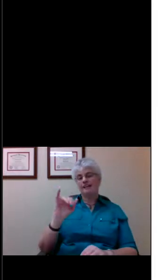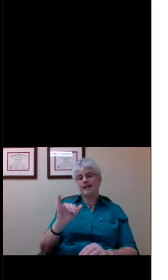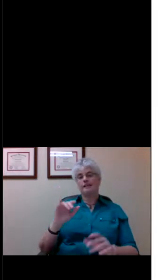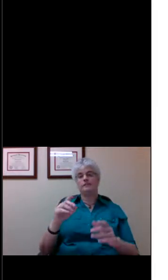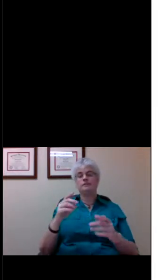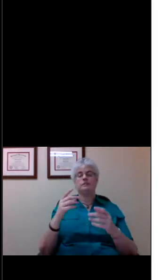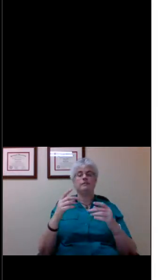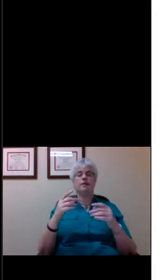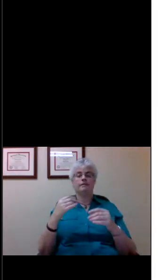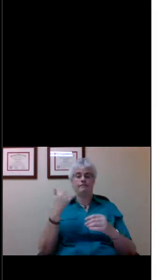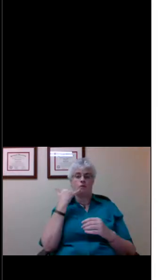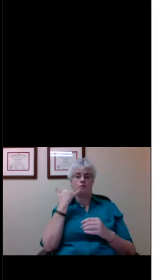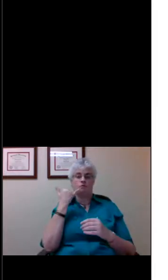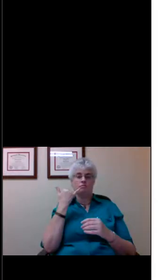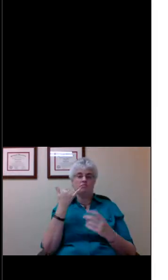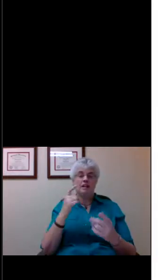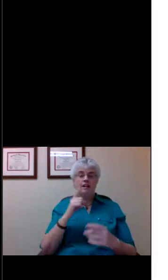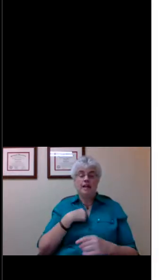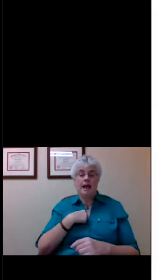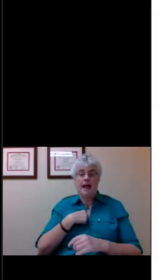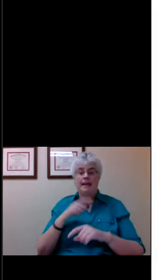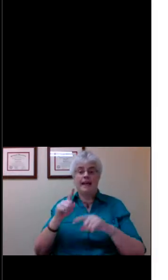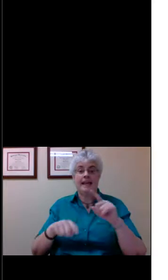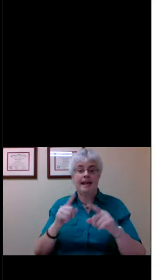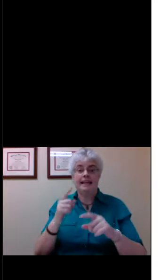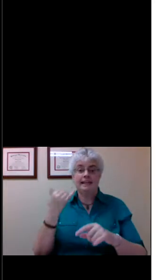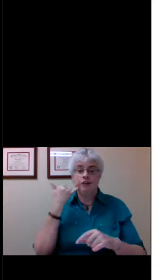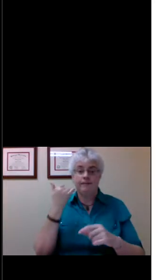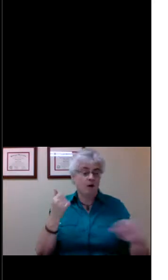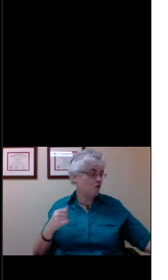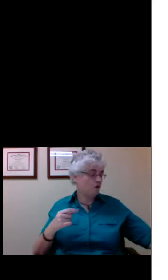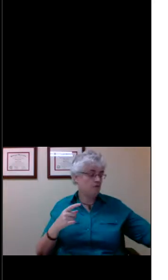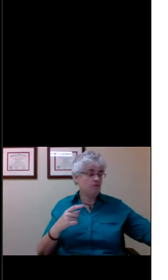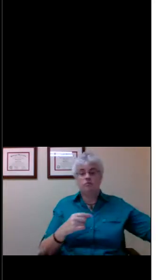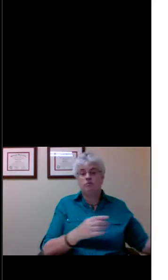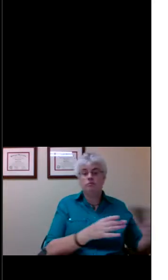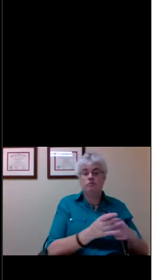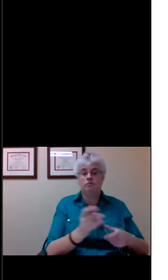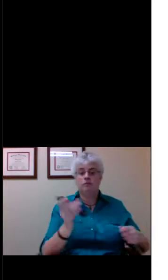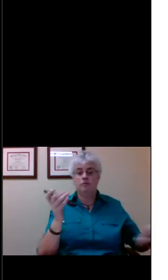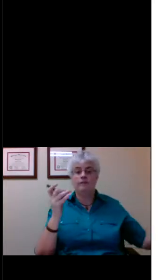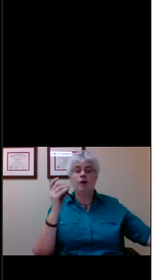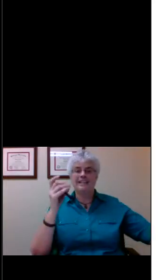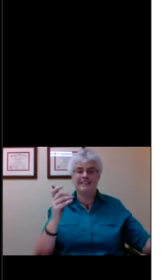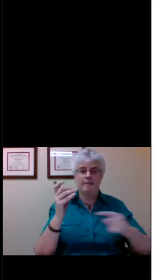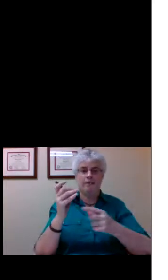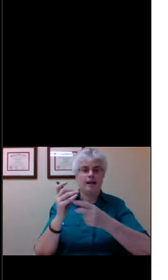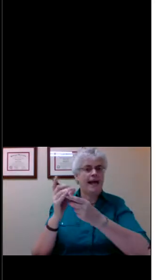which is technology- it's a tough one. So I can't talk on a regular handset or a